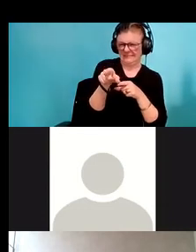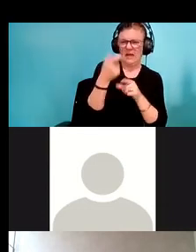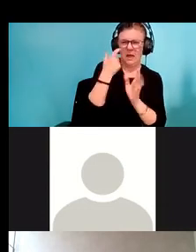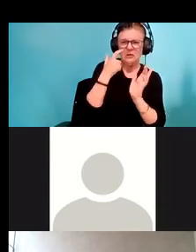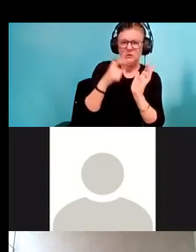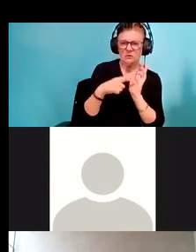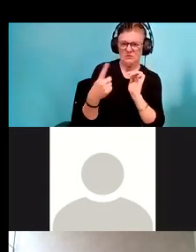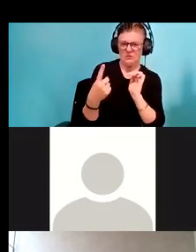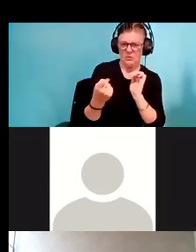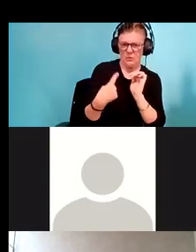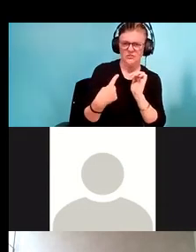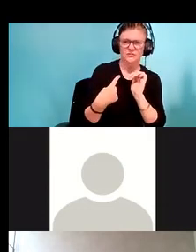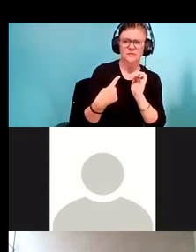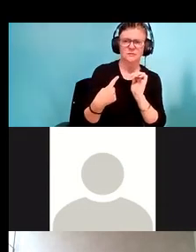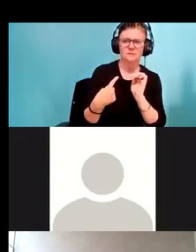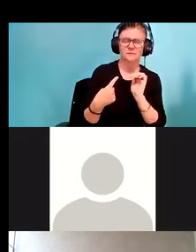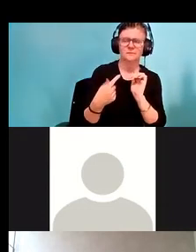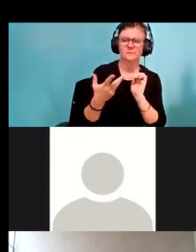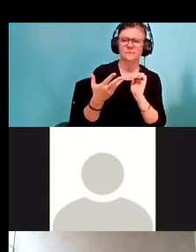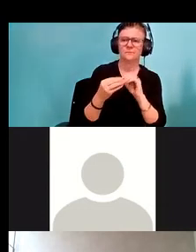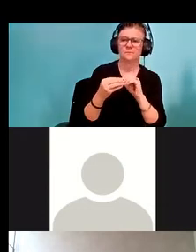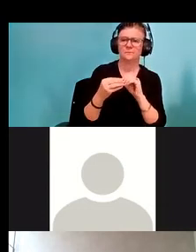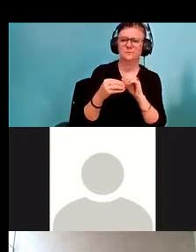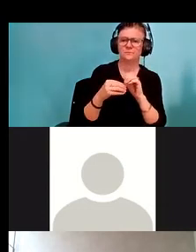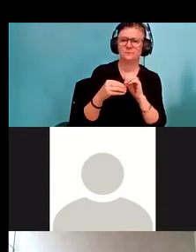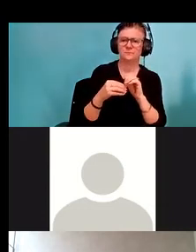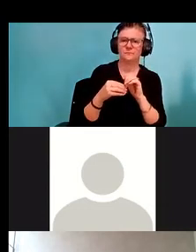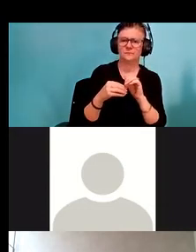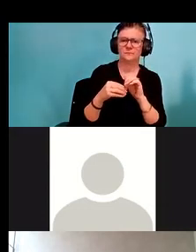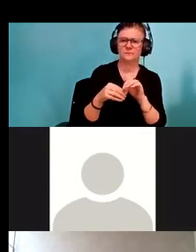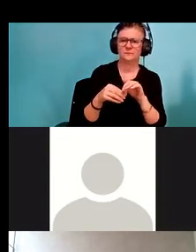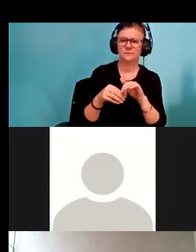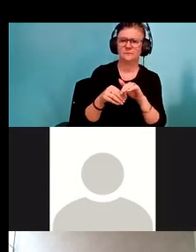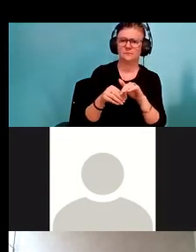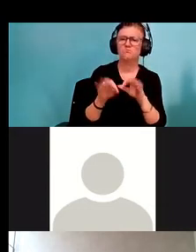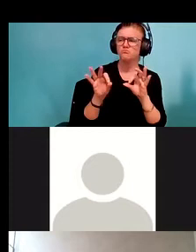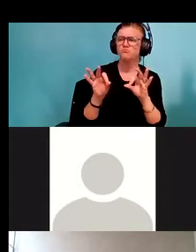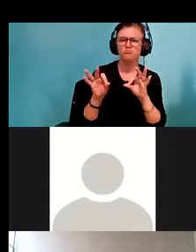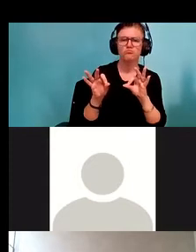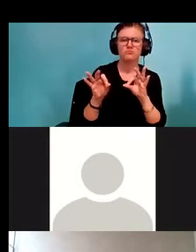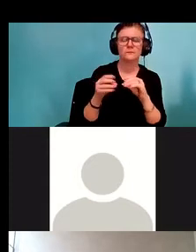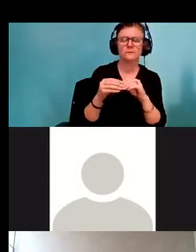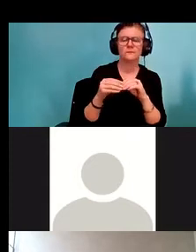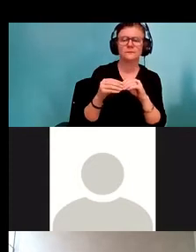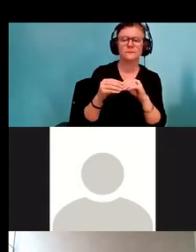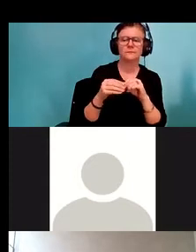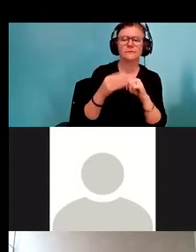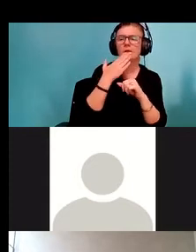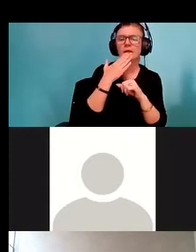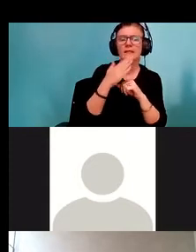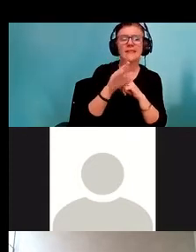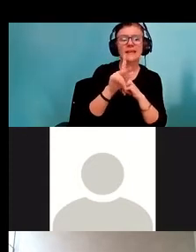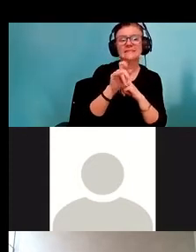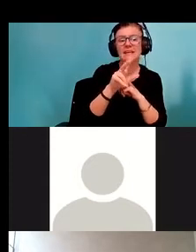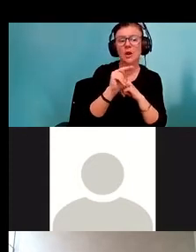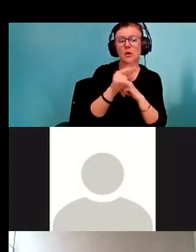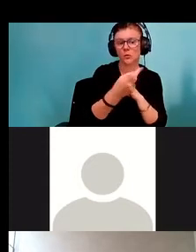I was going to save it for Devon, but certainly makes sense just to pop it in now. Thanks, Karen, for your question.